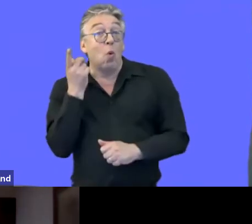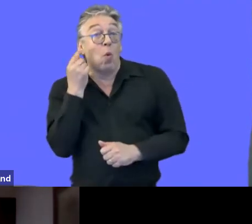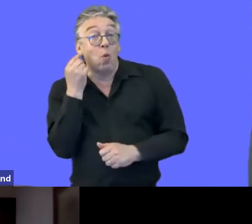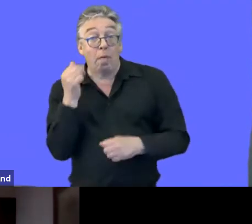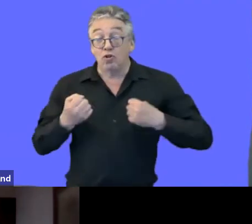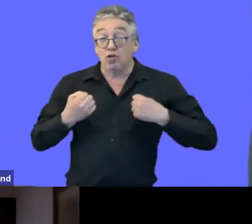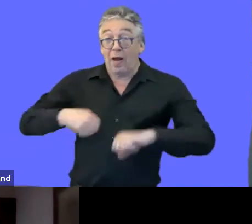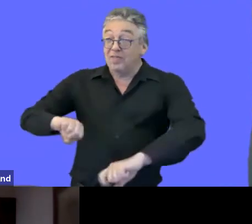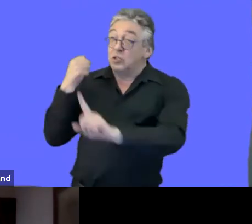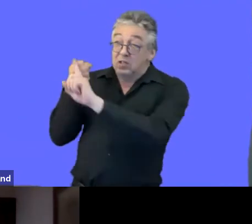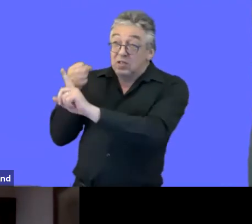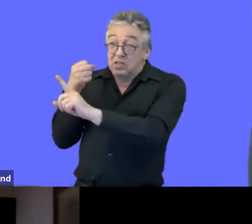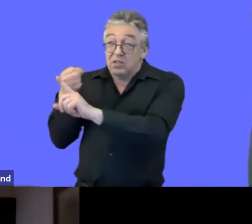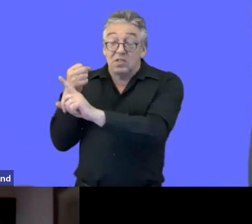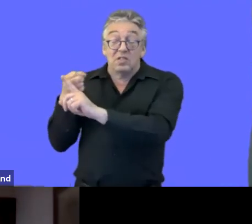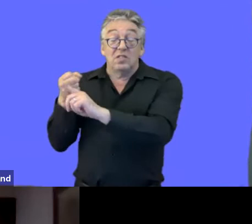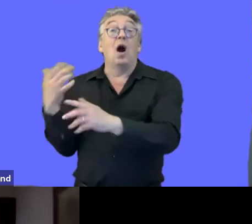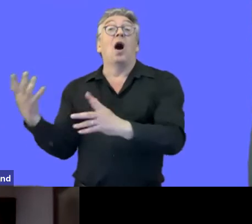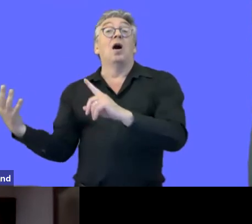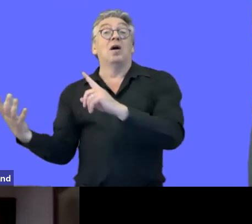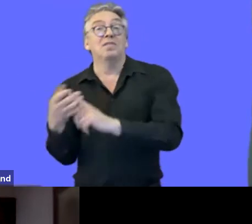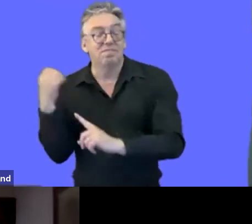around the world who wanted a specific mechanism